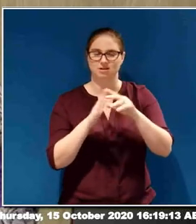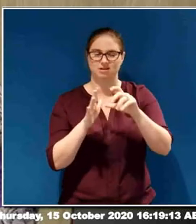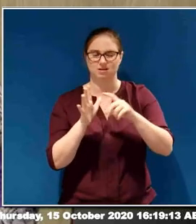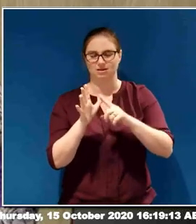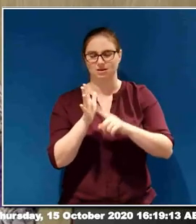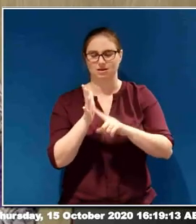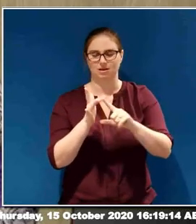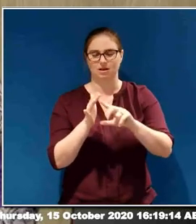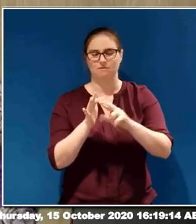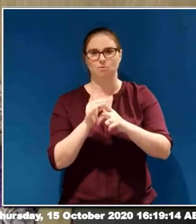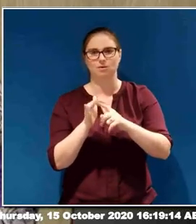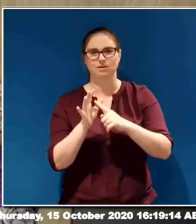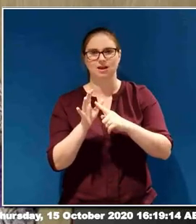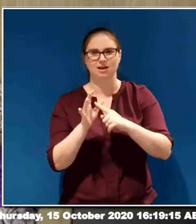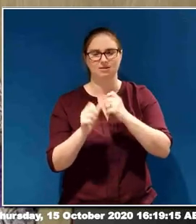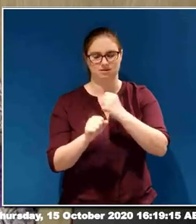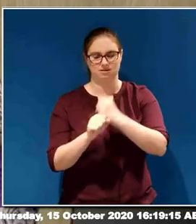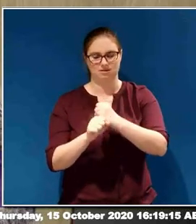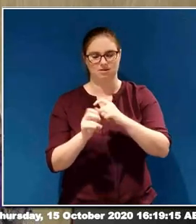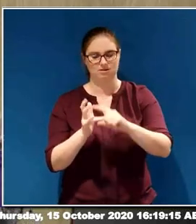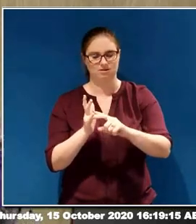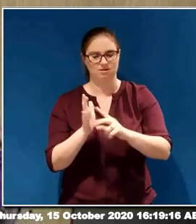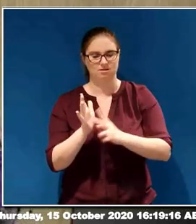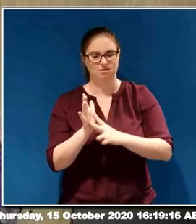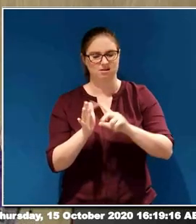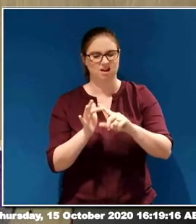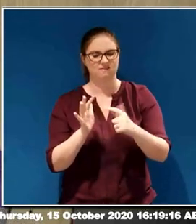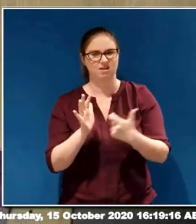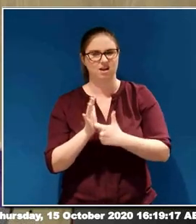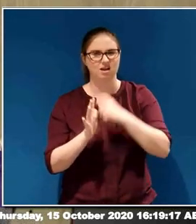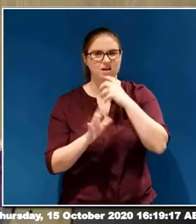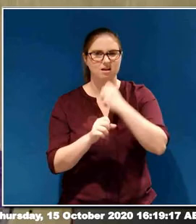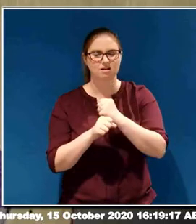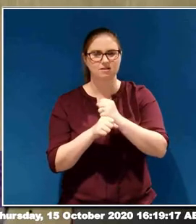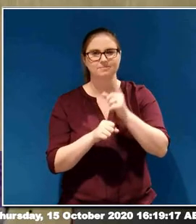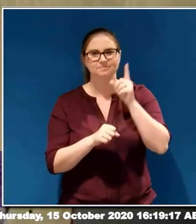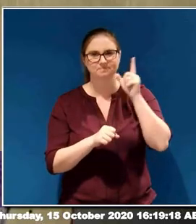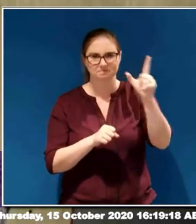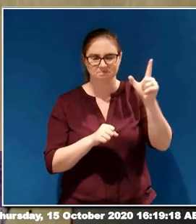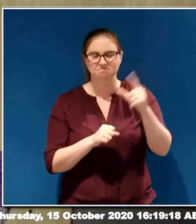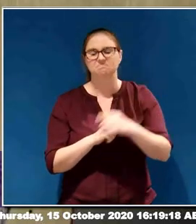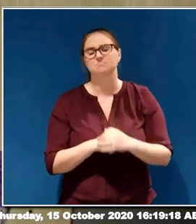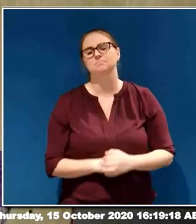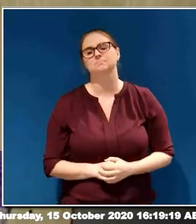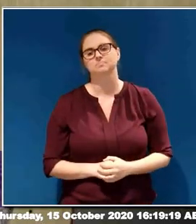but anyway, the Californian Governor... He is, and his name is Newsom.